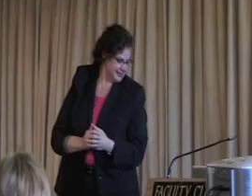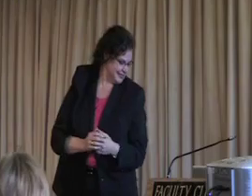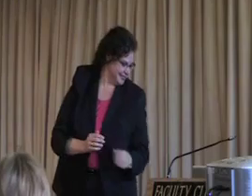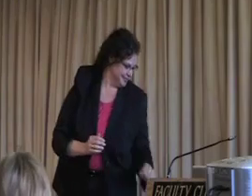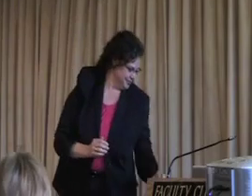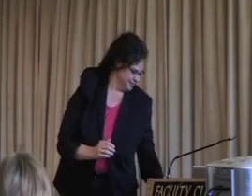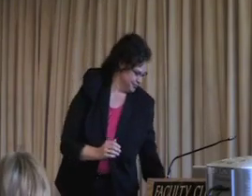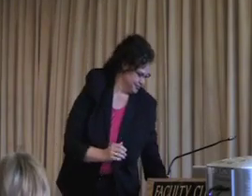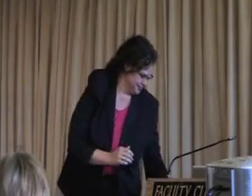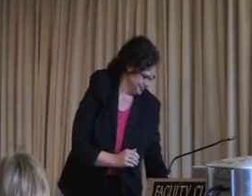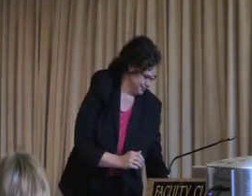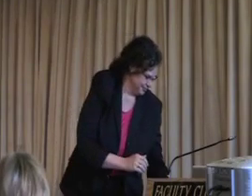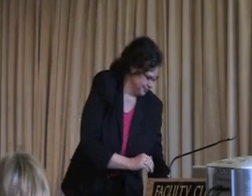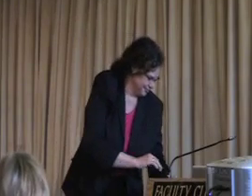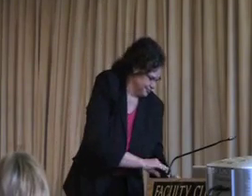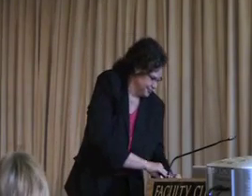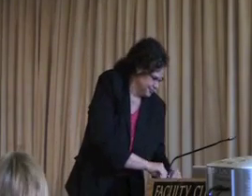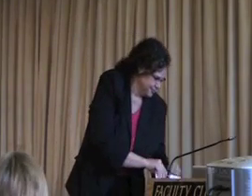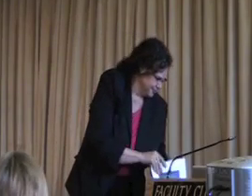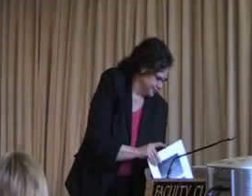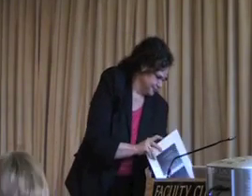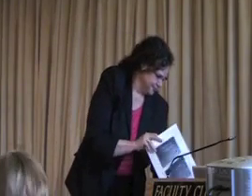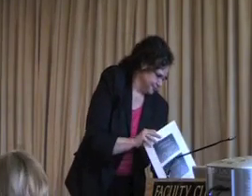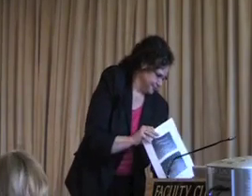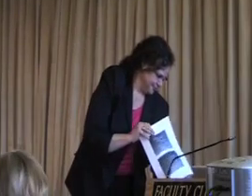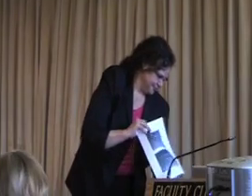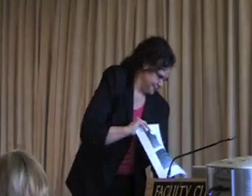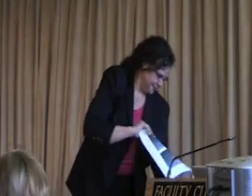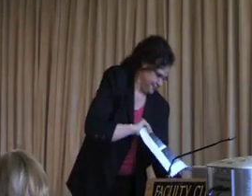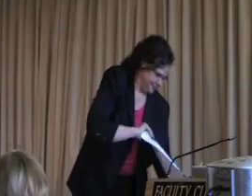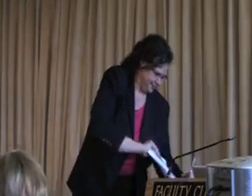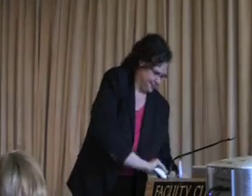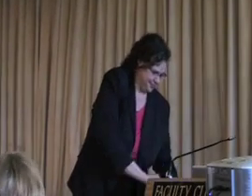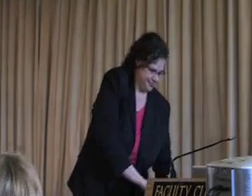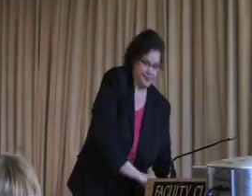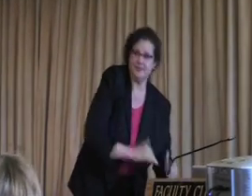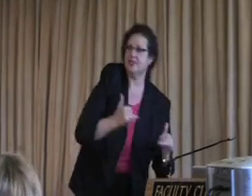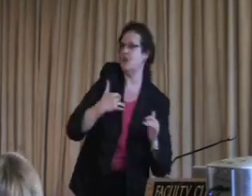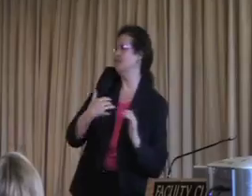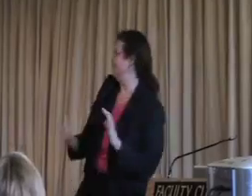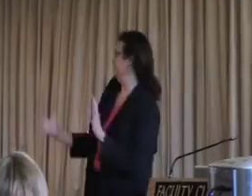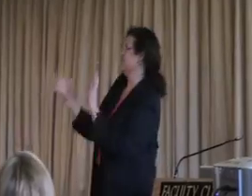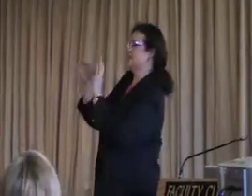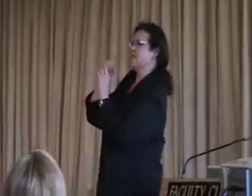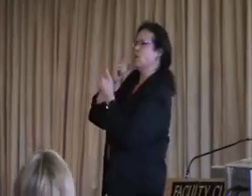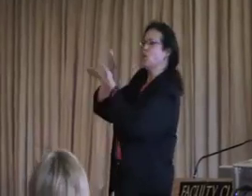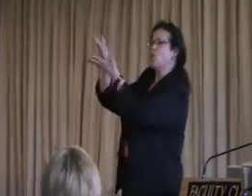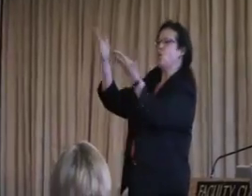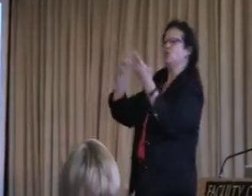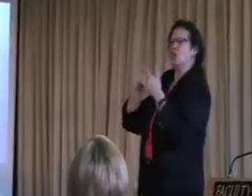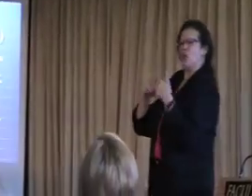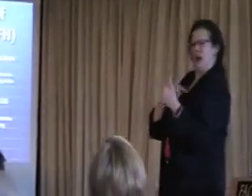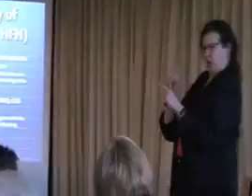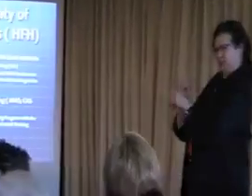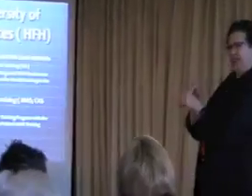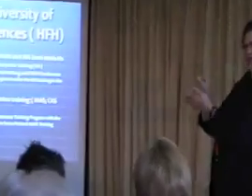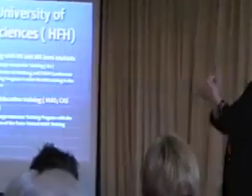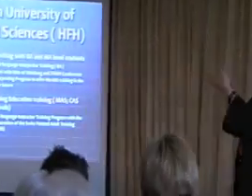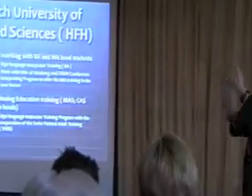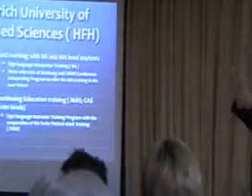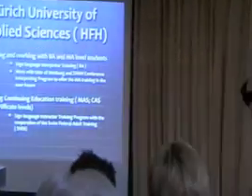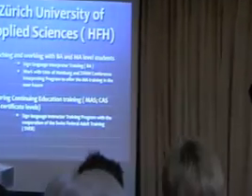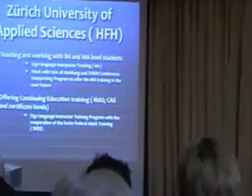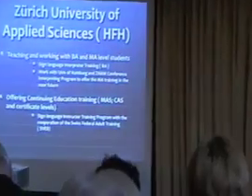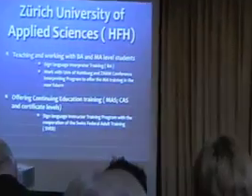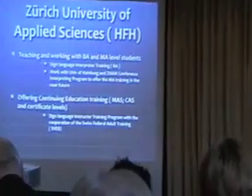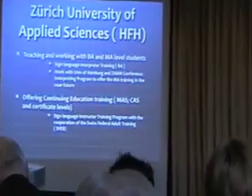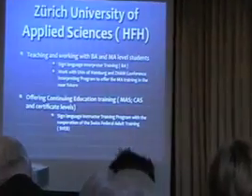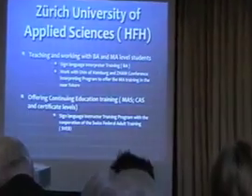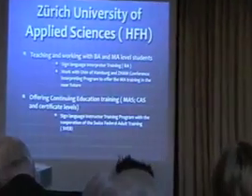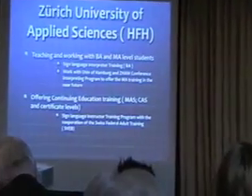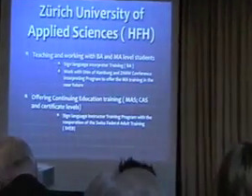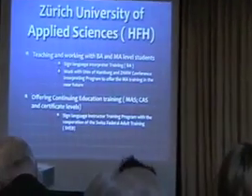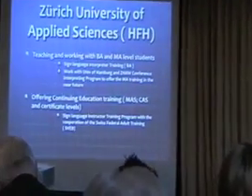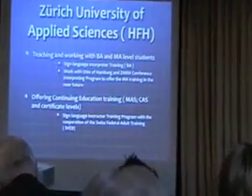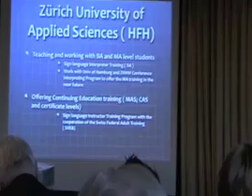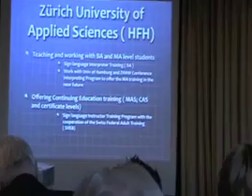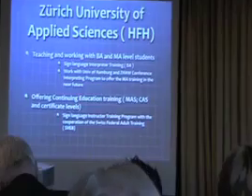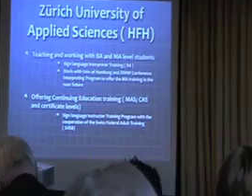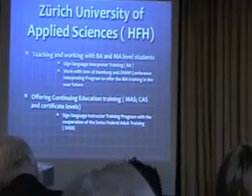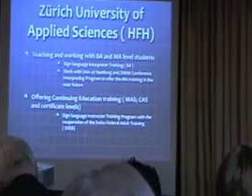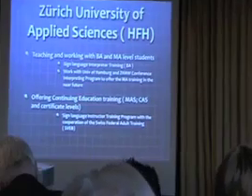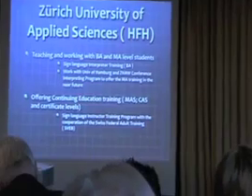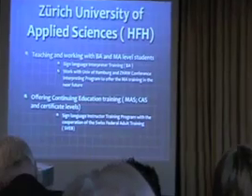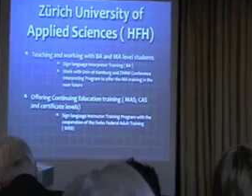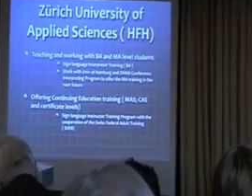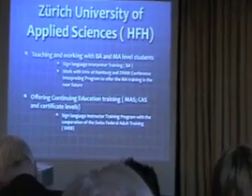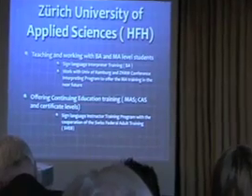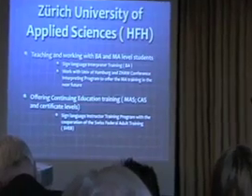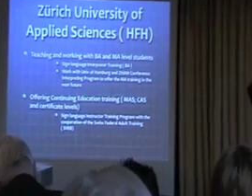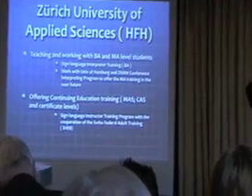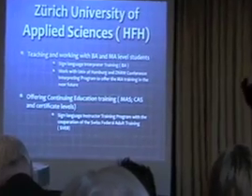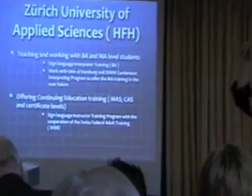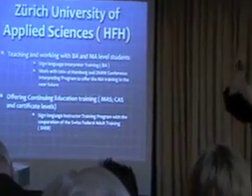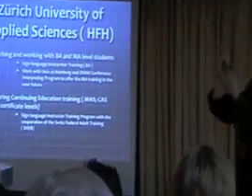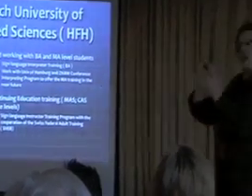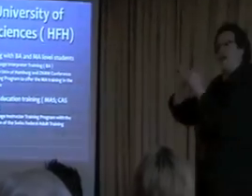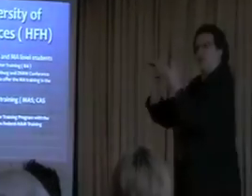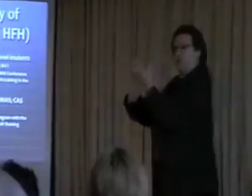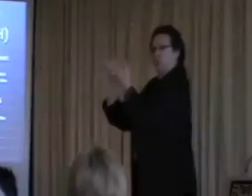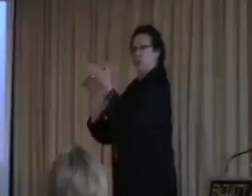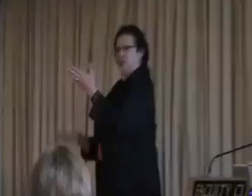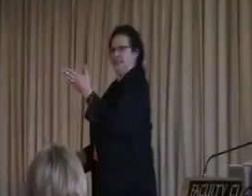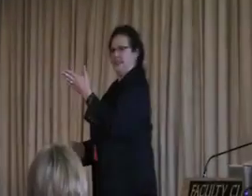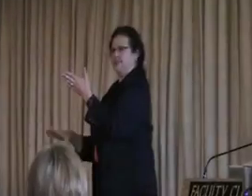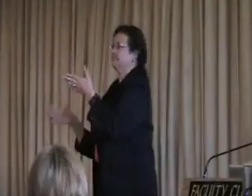here could think about that. And so how would we see it working at Zurich university of